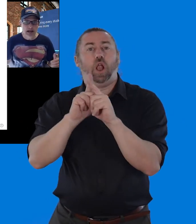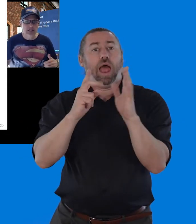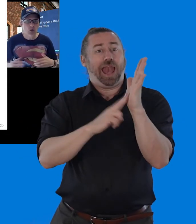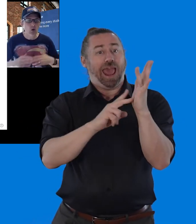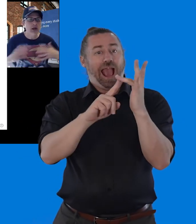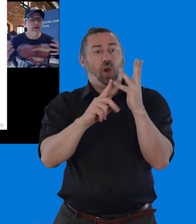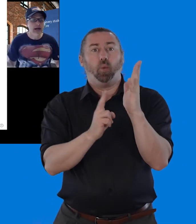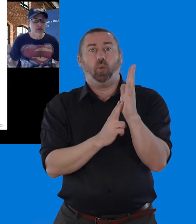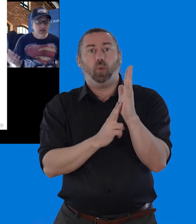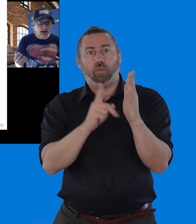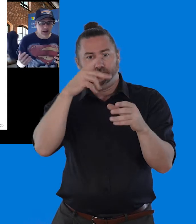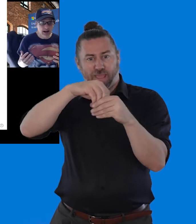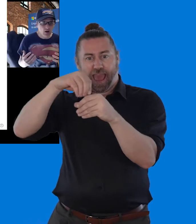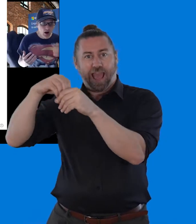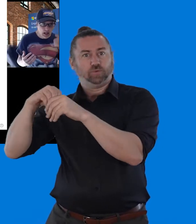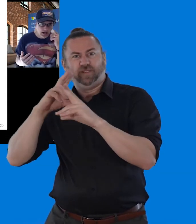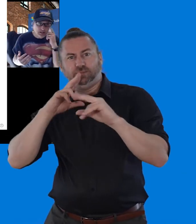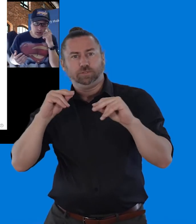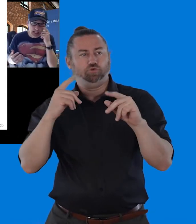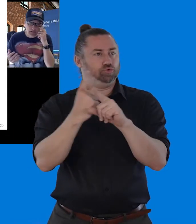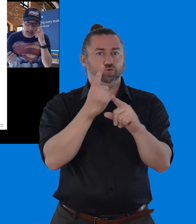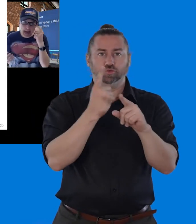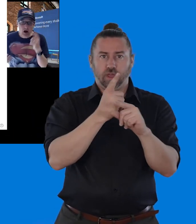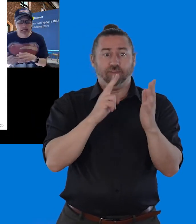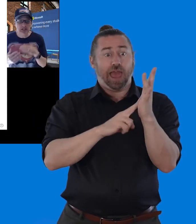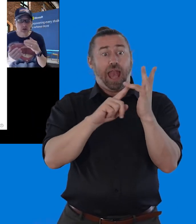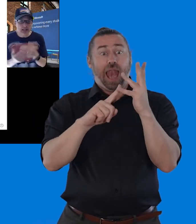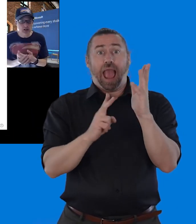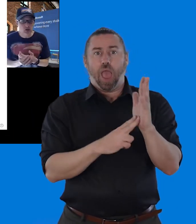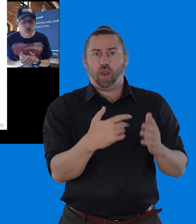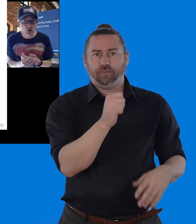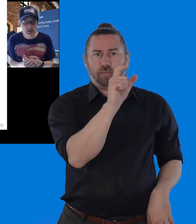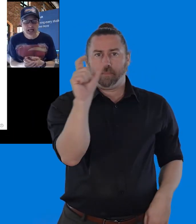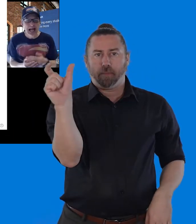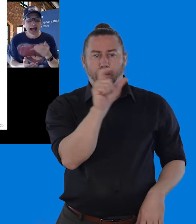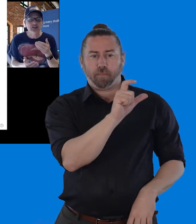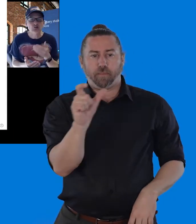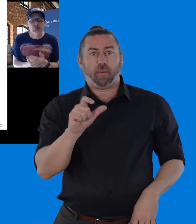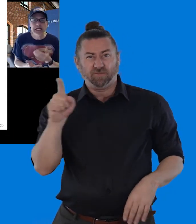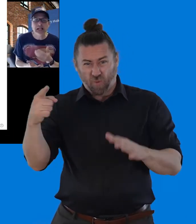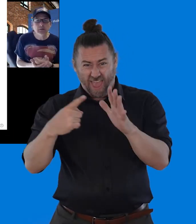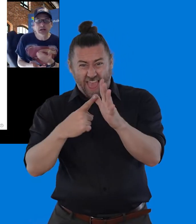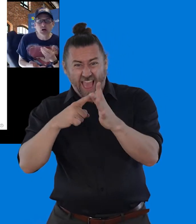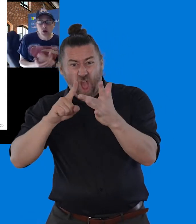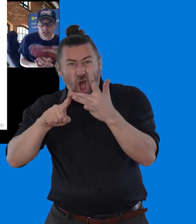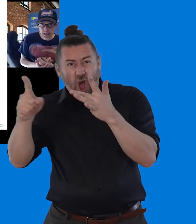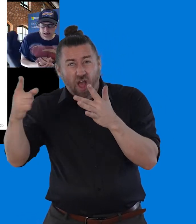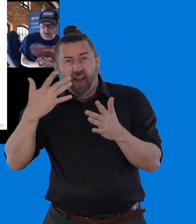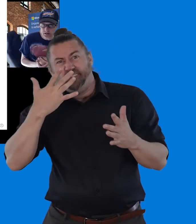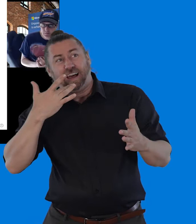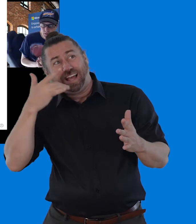OK, so all our nouns are now highlighted. So, again, the AI is looking at those words and it's reading them in context. Alright.